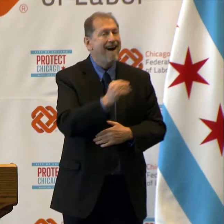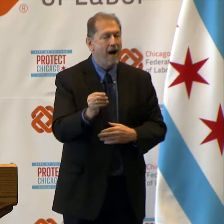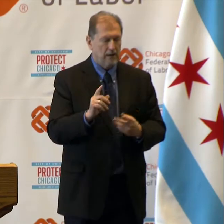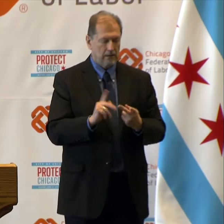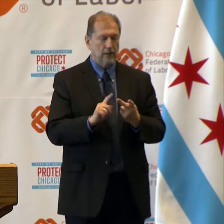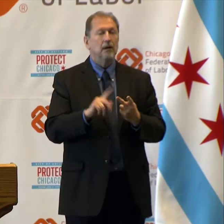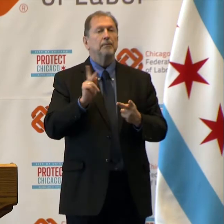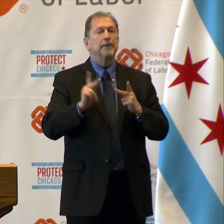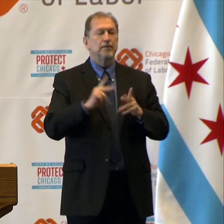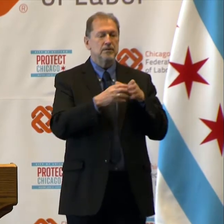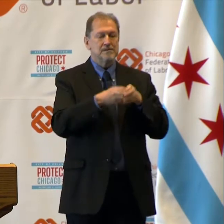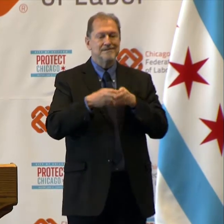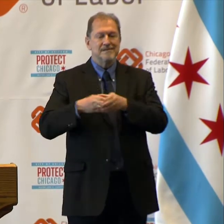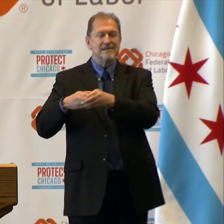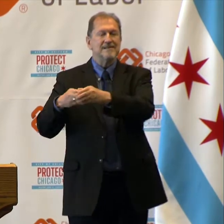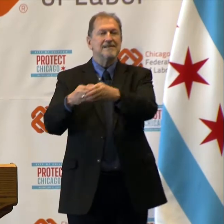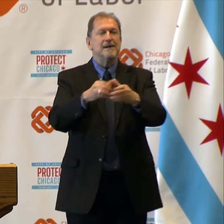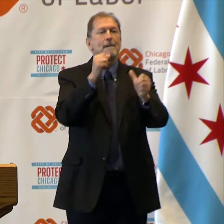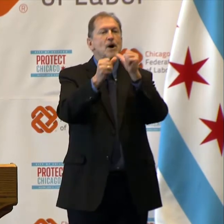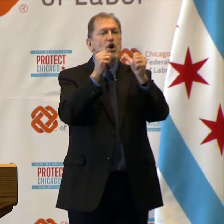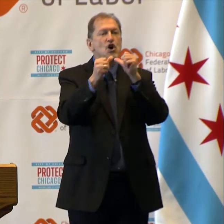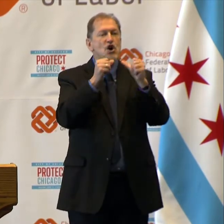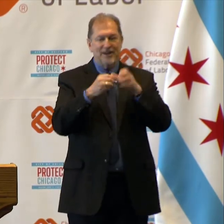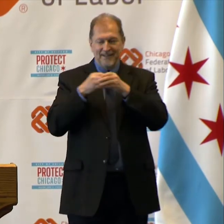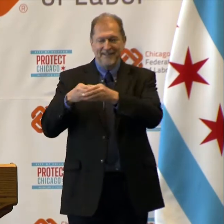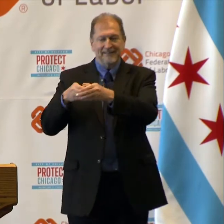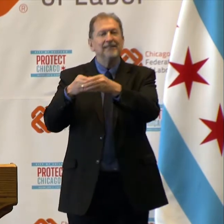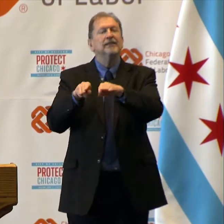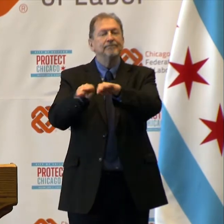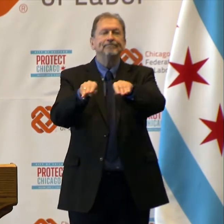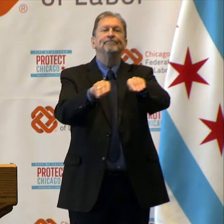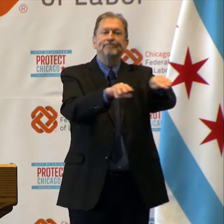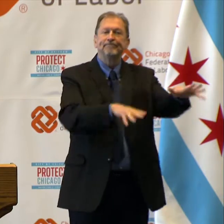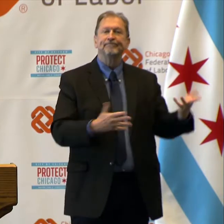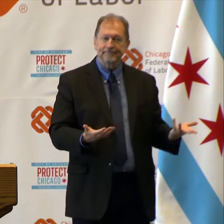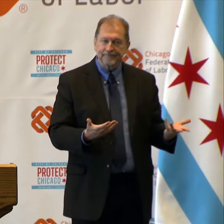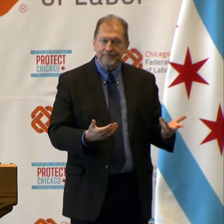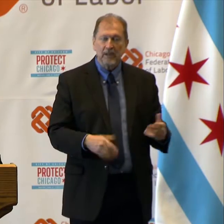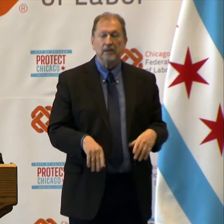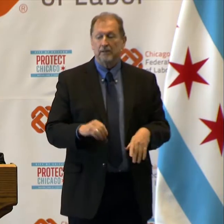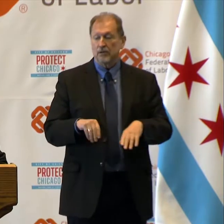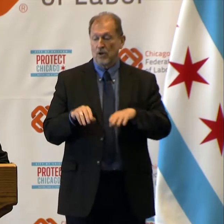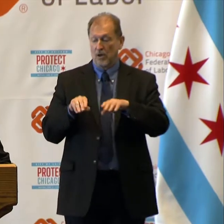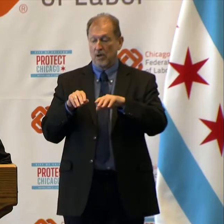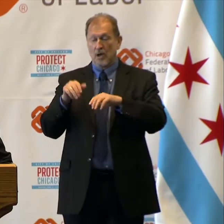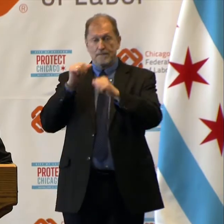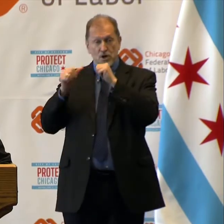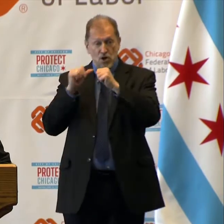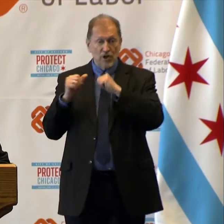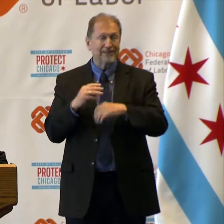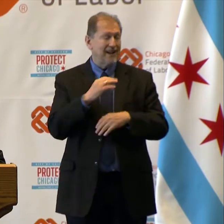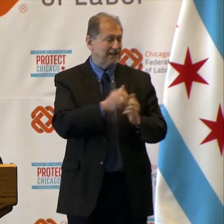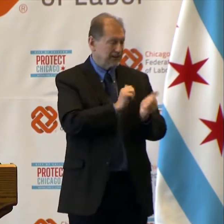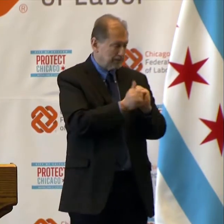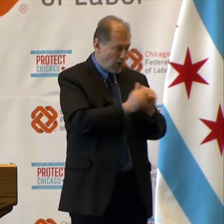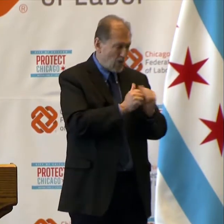RESULT OF BAR CRAWLS. AND LET ME BE CLEAR IT IS NOT